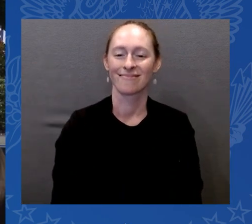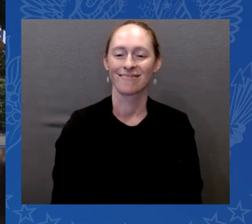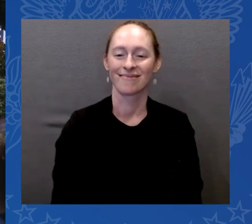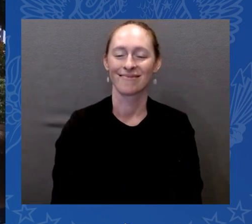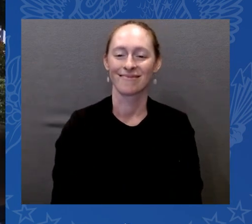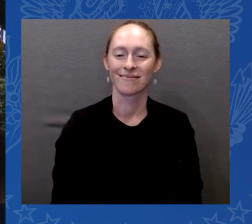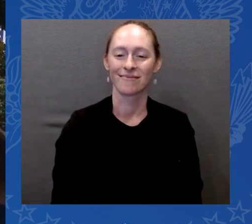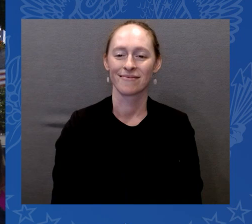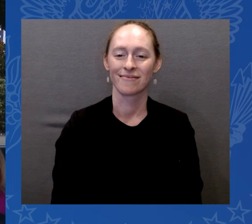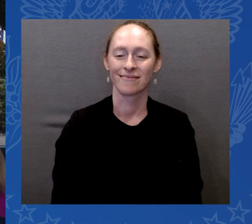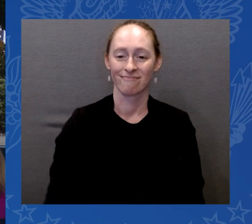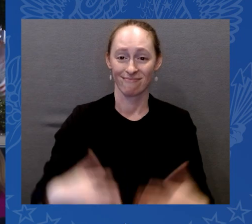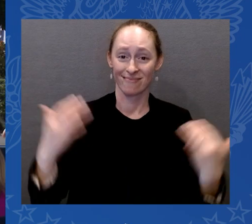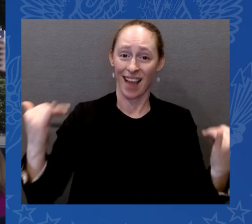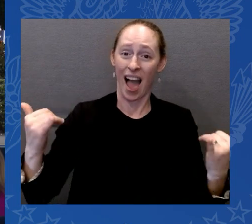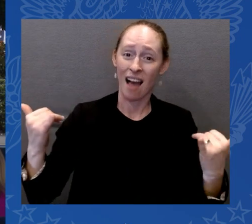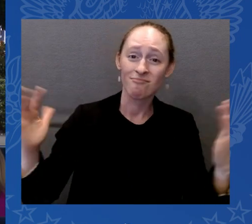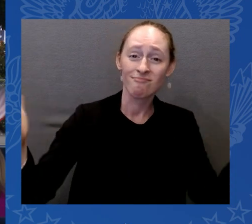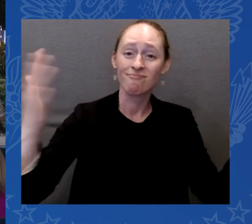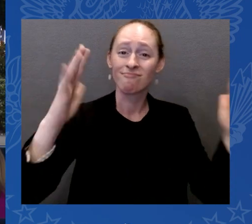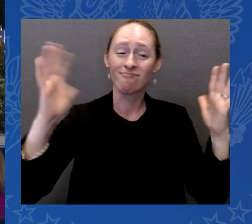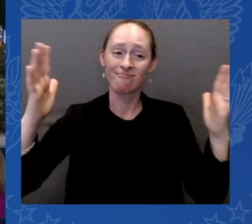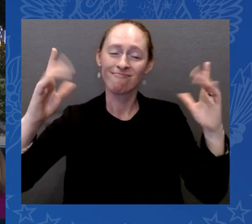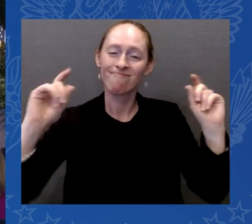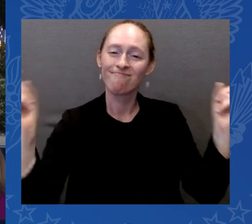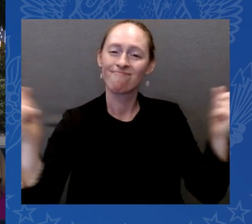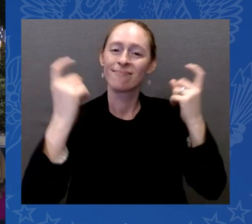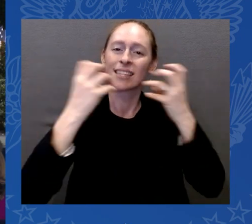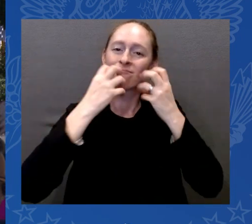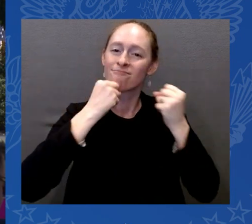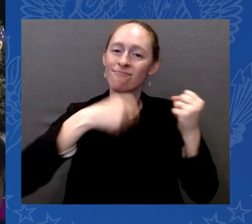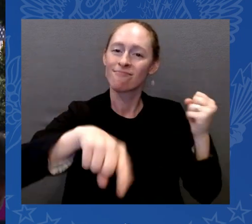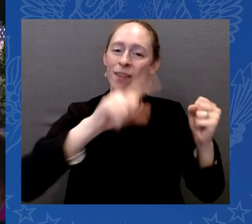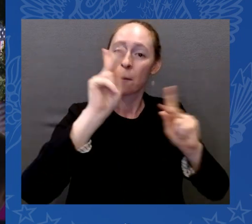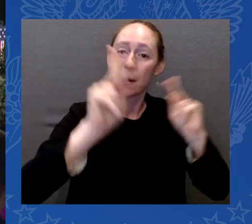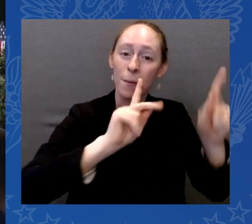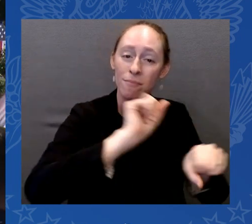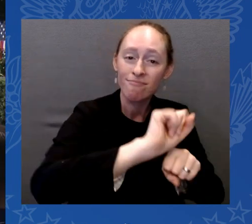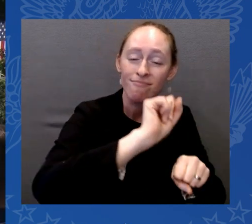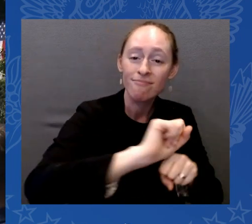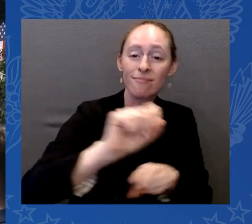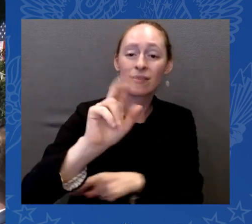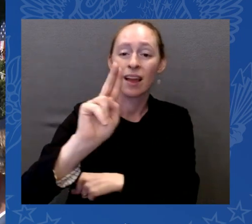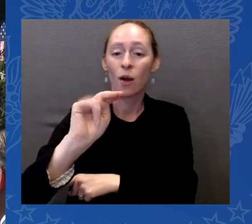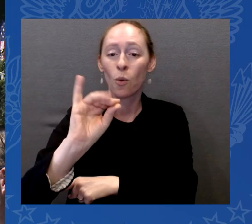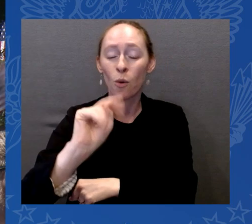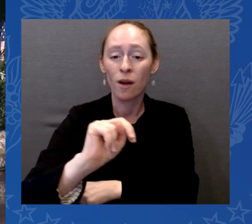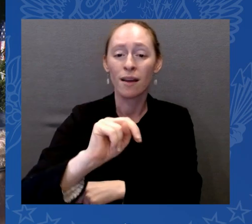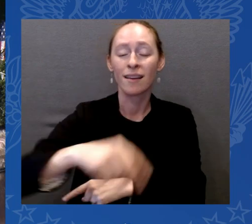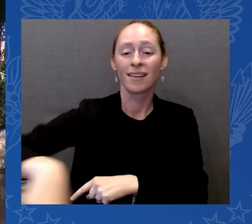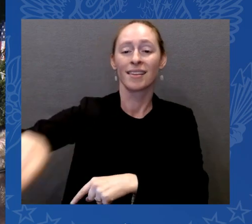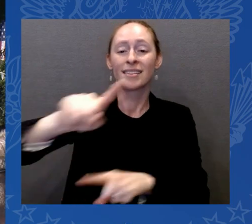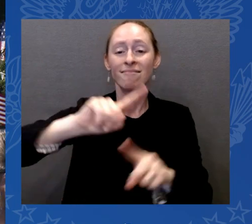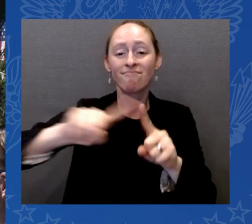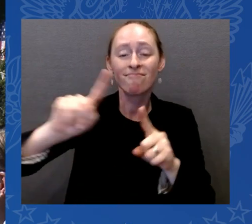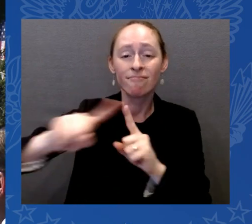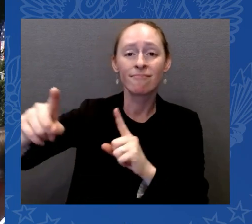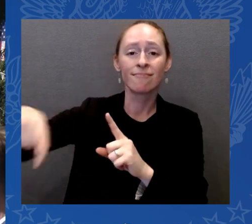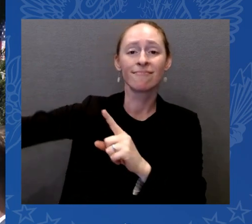mayors and local officials, environmental activists, students and young people, advocates for senior citizens and their families.